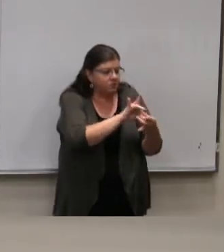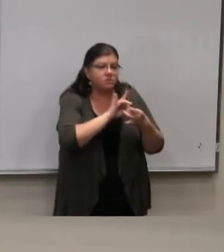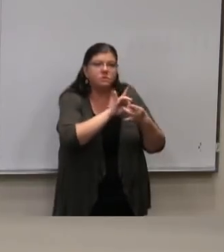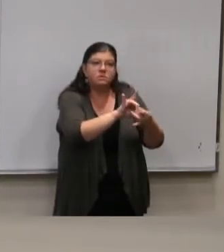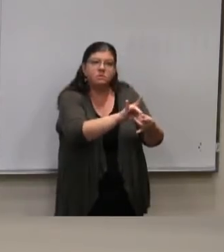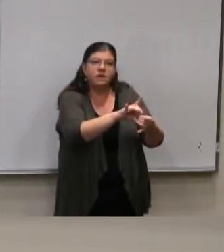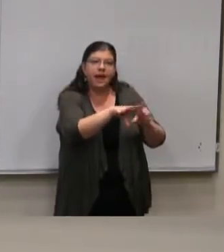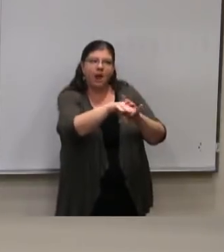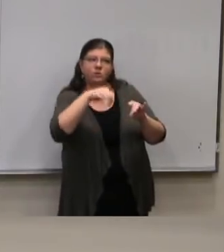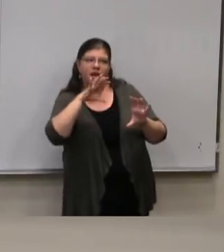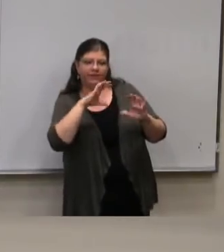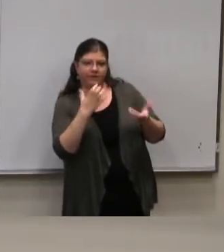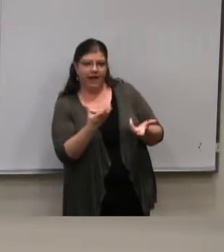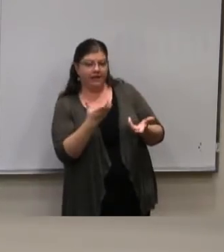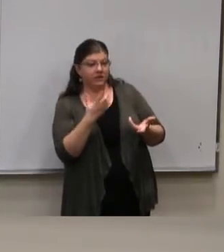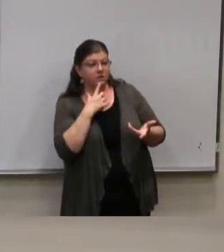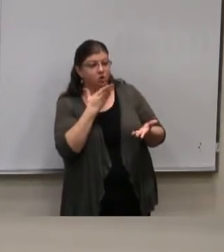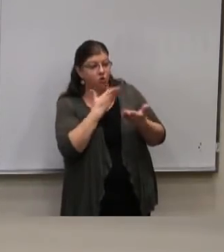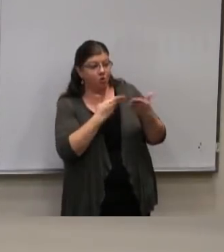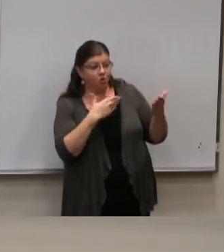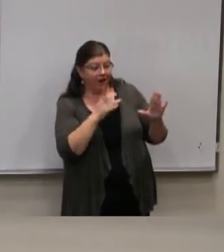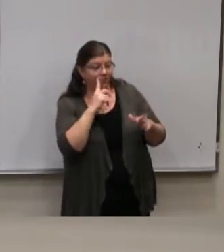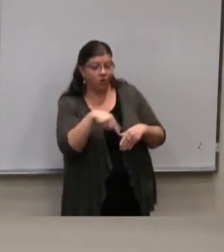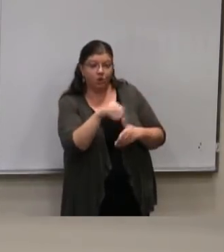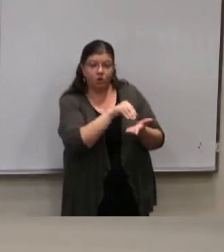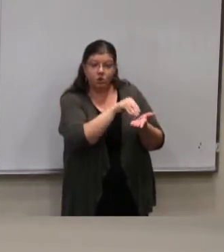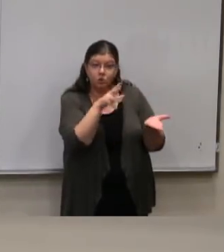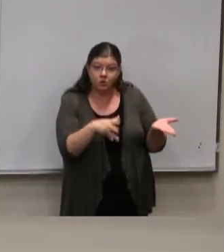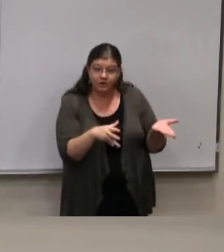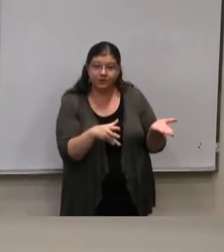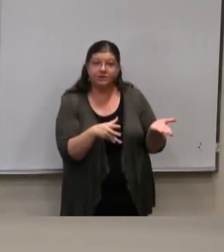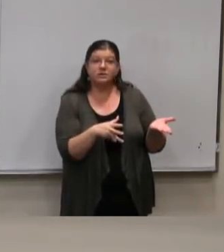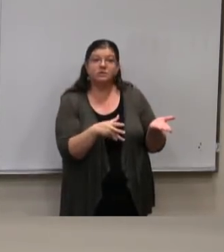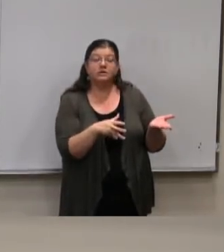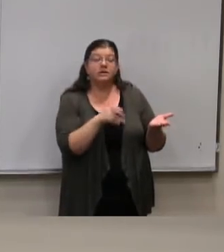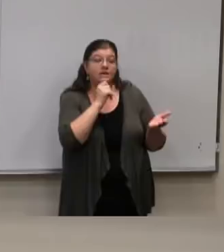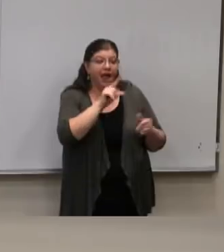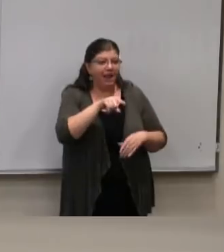of class and a way that's meaningful for the students and it's somehow more than just a Zoom meeting.